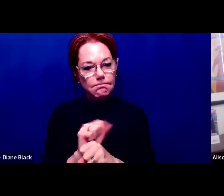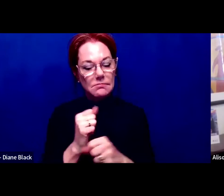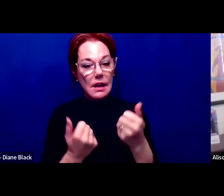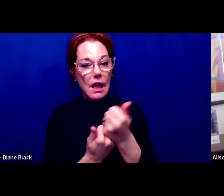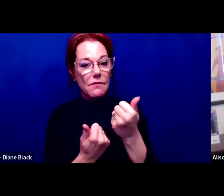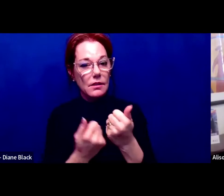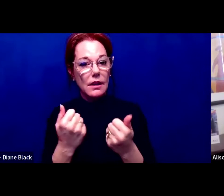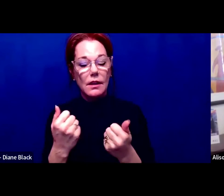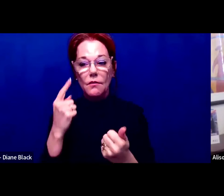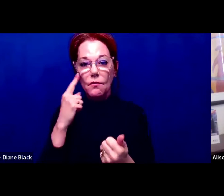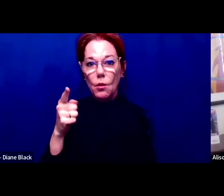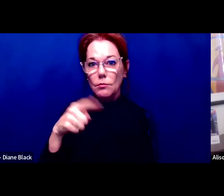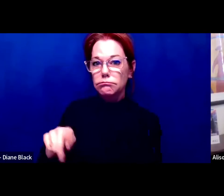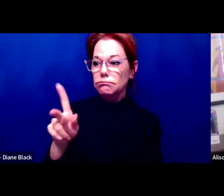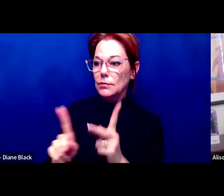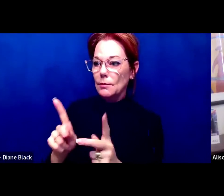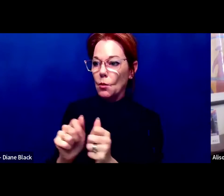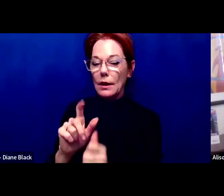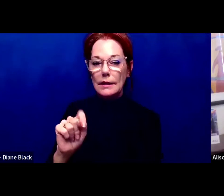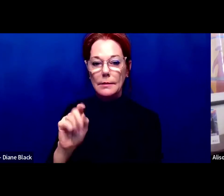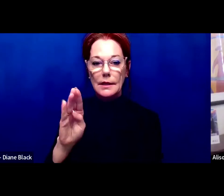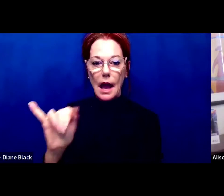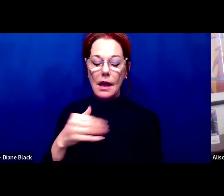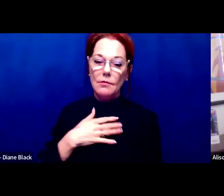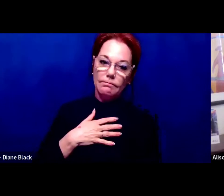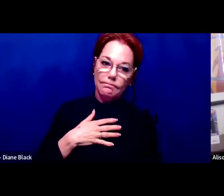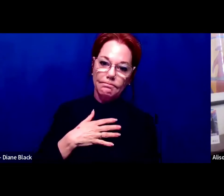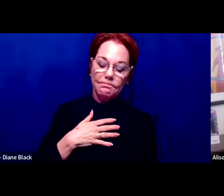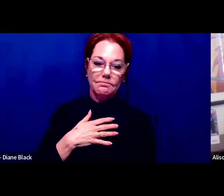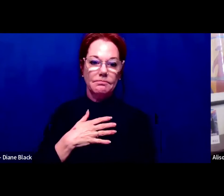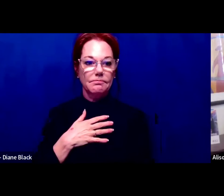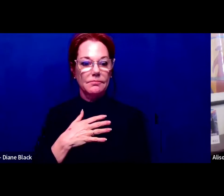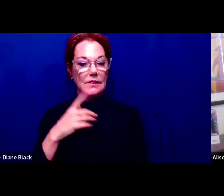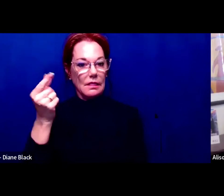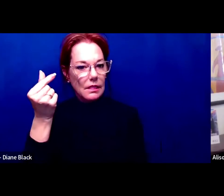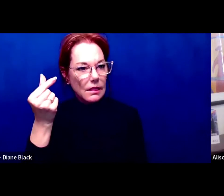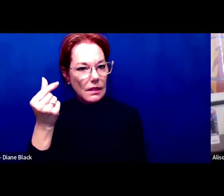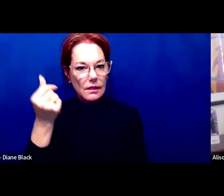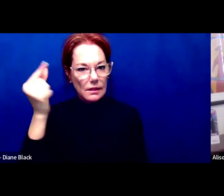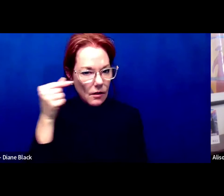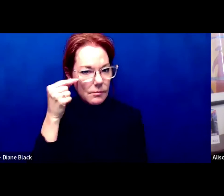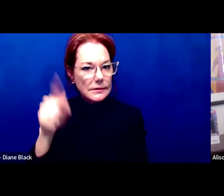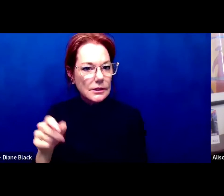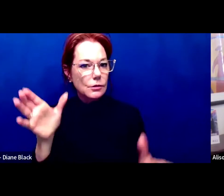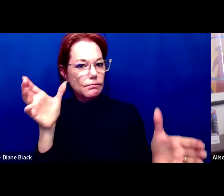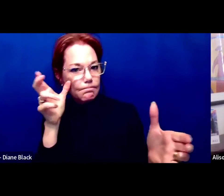with brain injuries, the public and everyone in government needs to hear from you. You are the